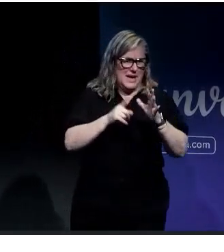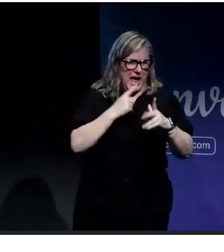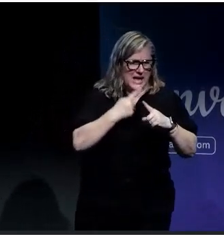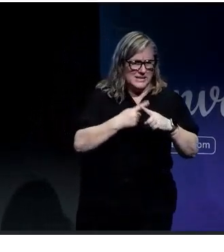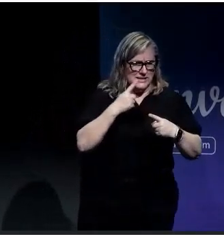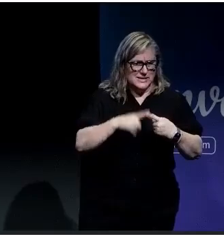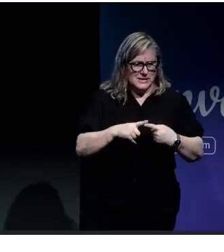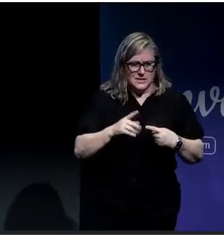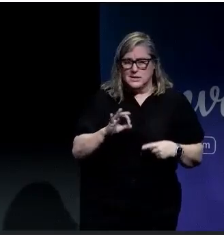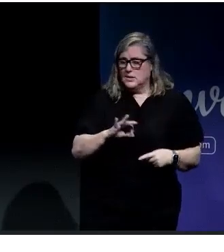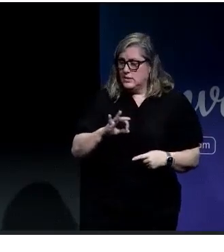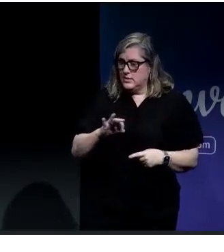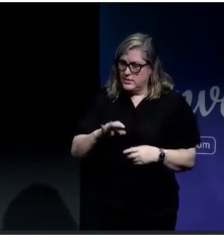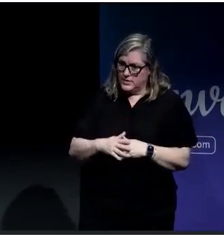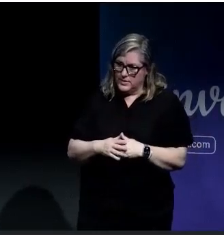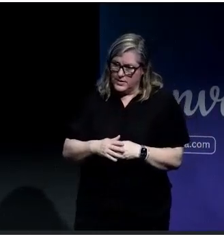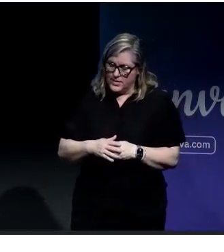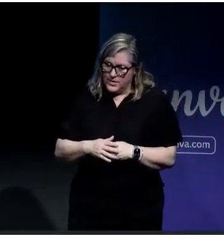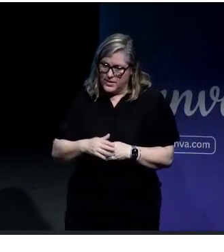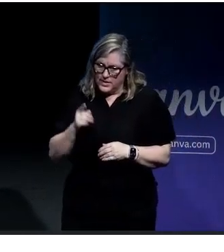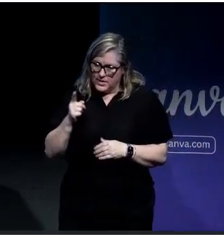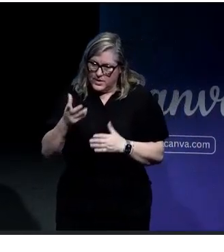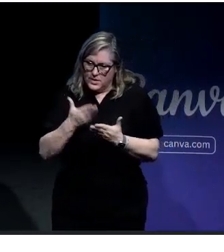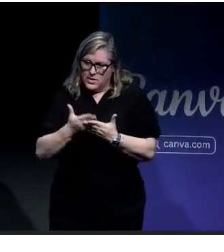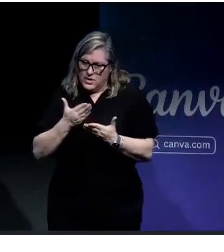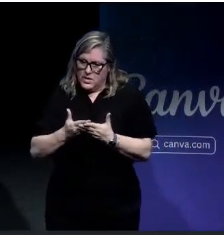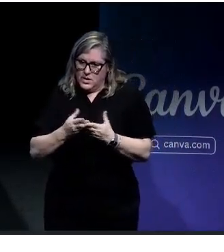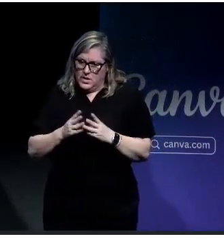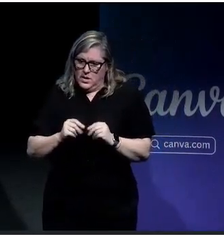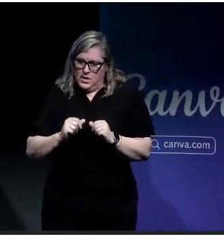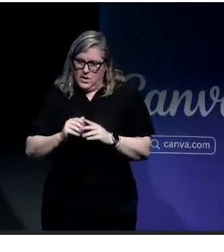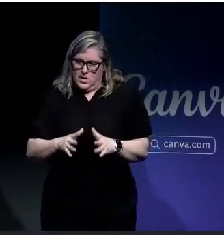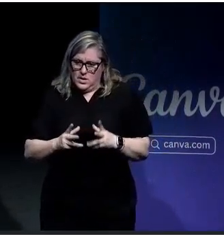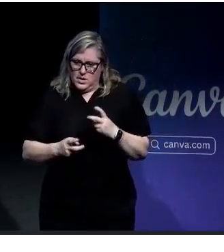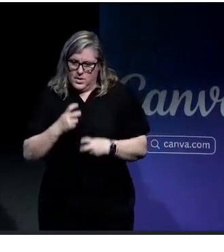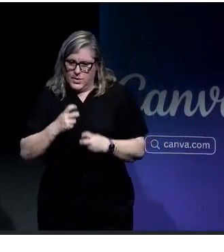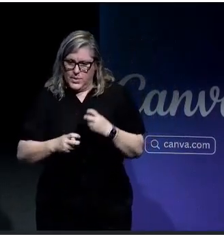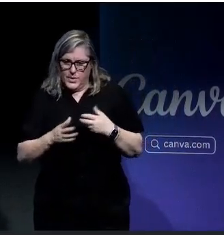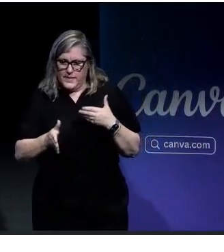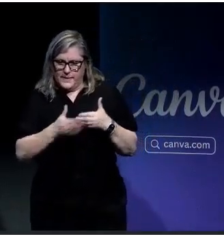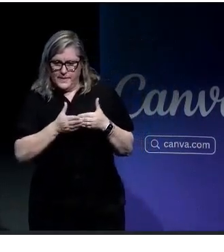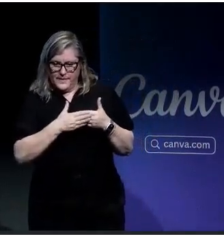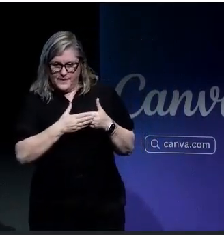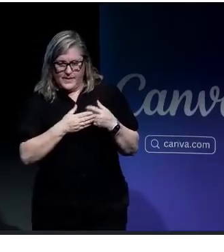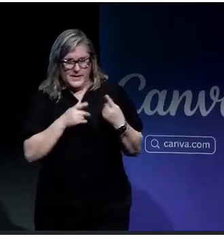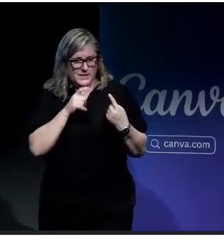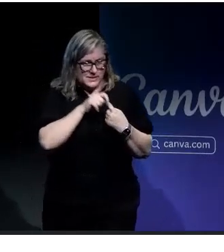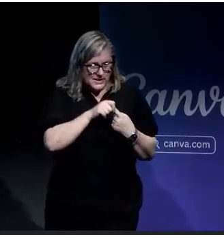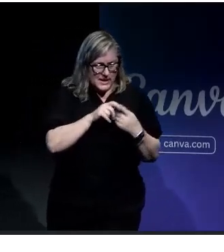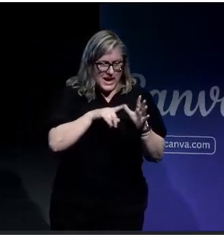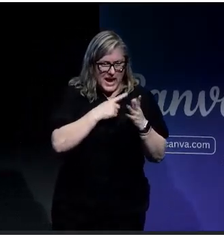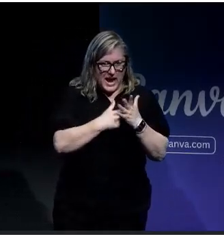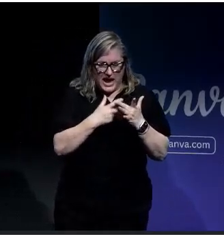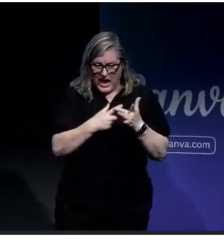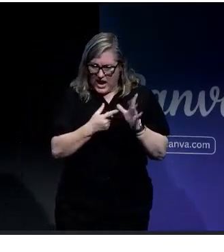Uh, so the recommendation to solve this problem according to AXE is to fix at least one of the following. ARIA label attribute does not exist or is empty.